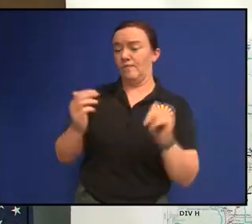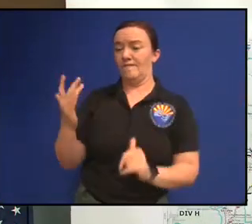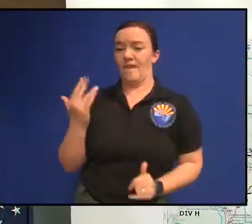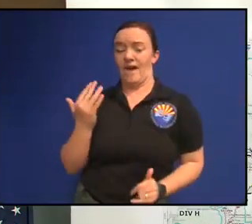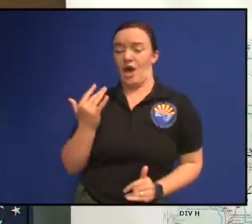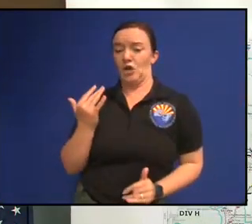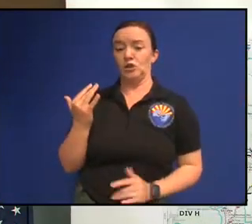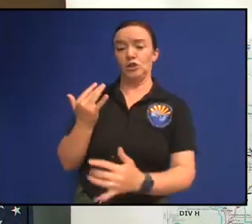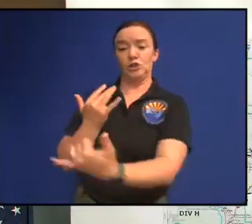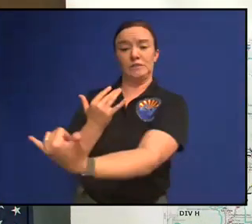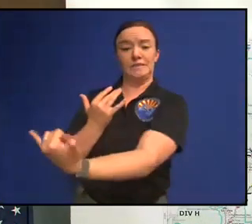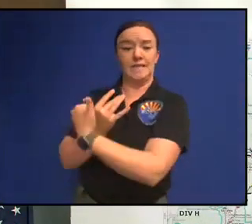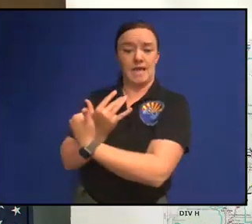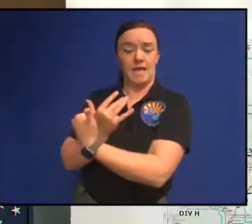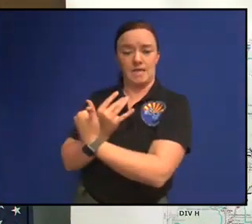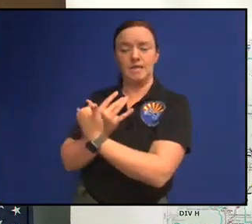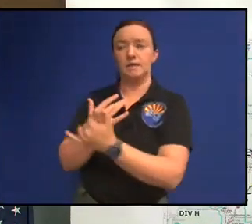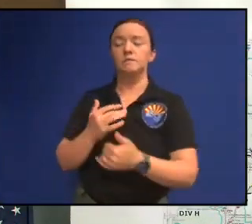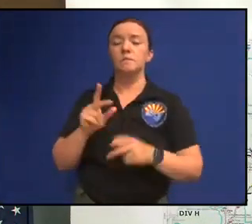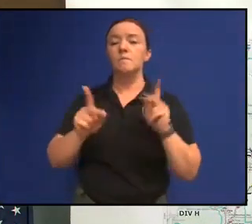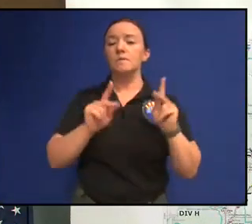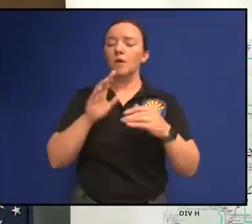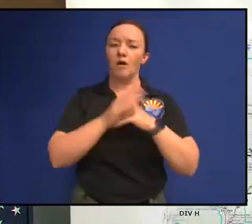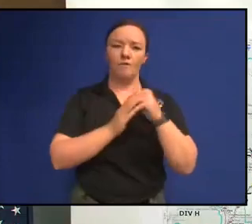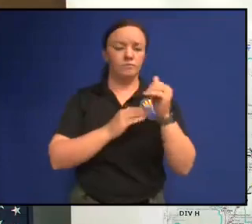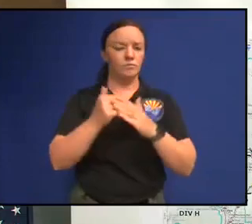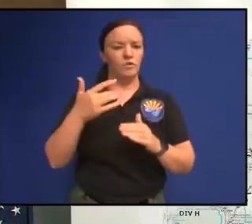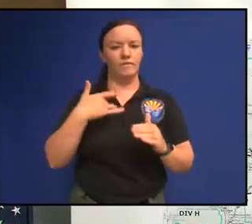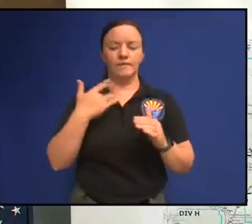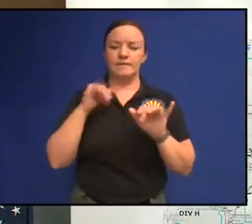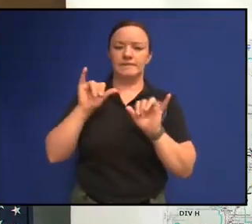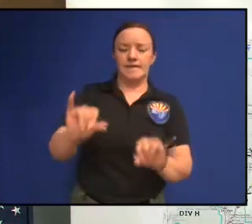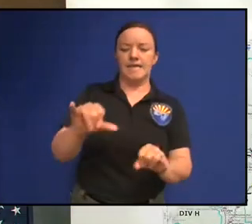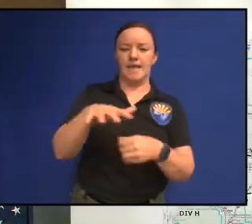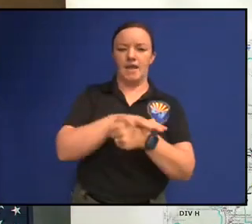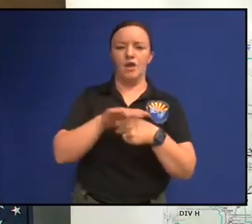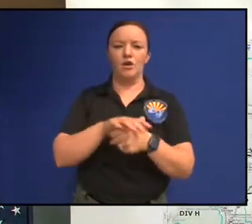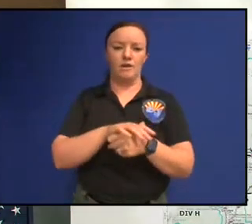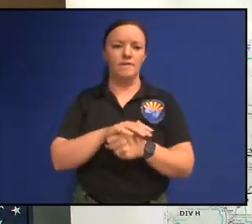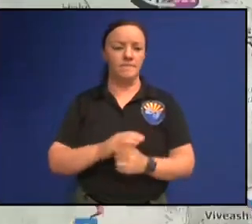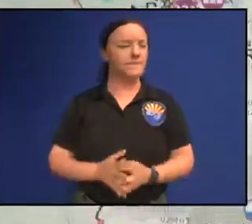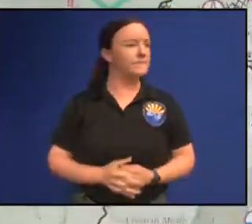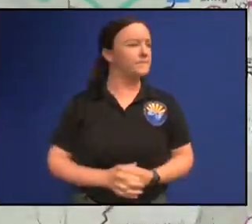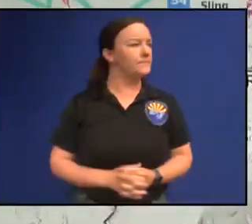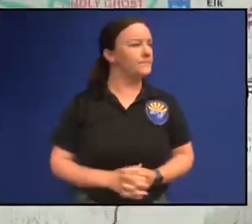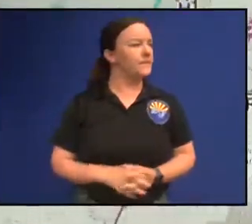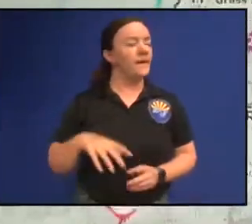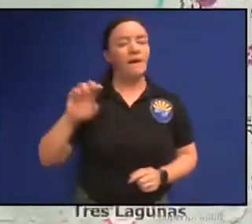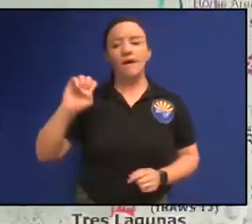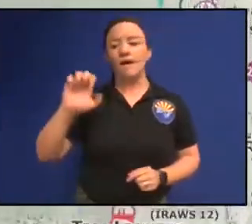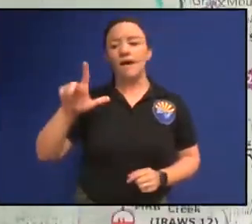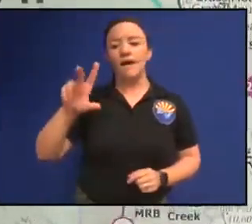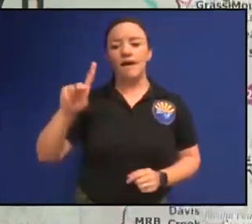INTO AREAS THAT HAVE BEEN OPENED UP. UP INTO ELK MOUNTAIN WHERE ARE THE FIRE HAS OCCURRED IN